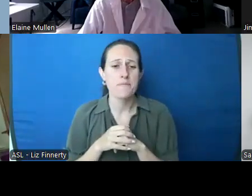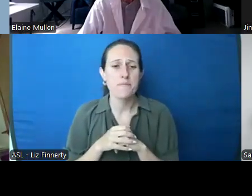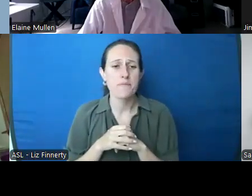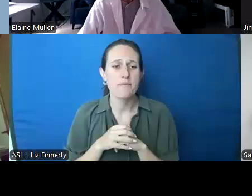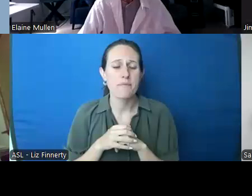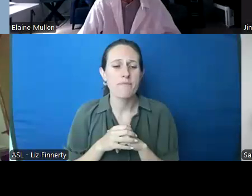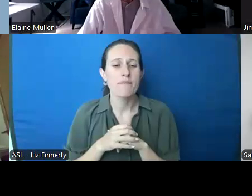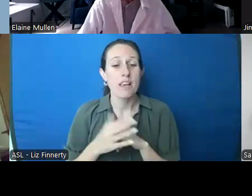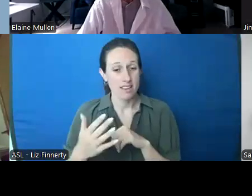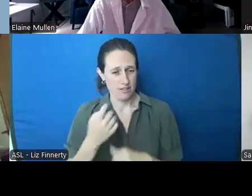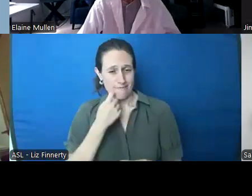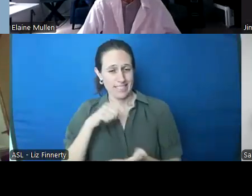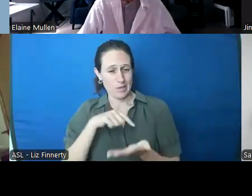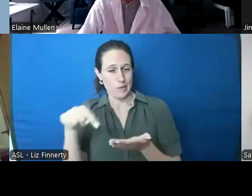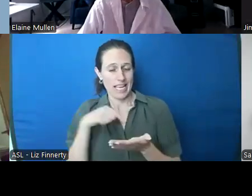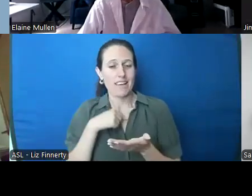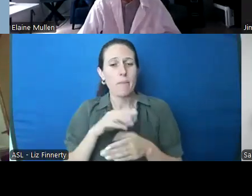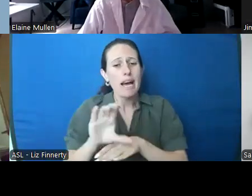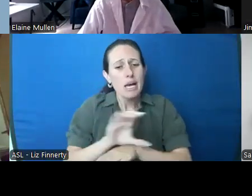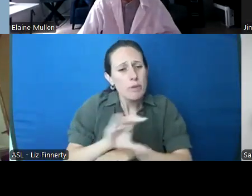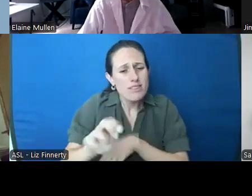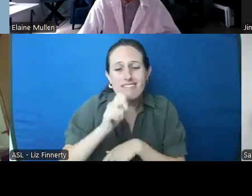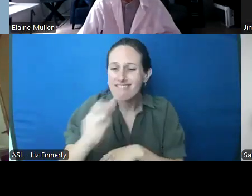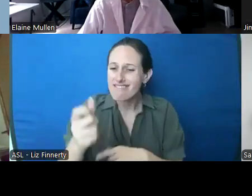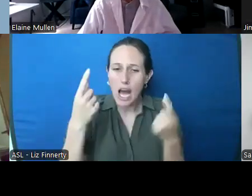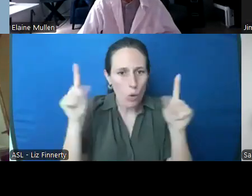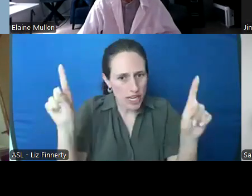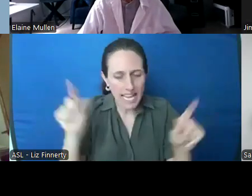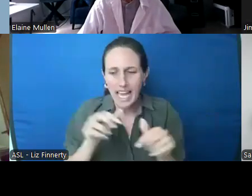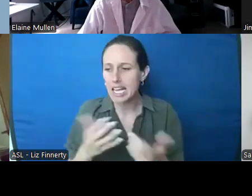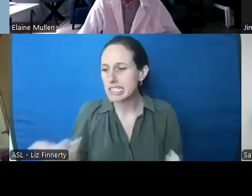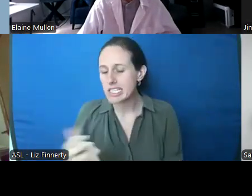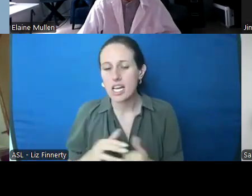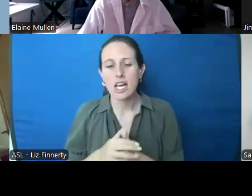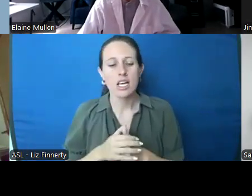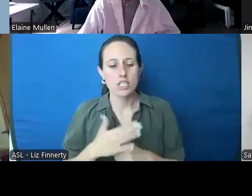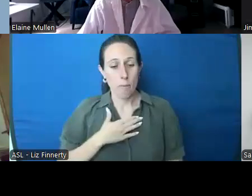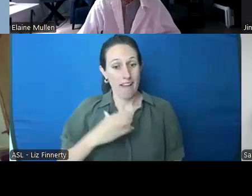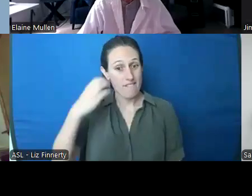my computer wasn't talking to me, so I pointed my phone camera at it and I figured out what I